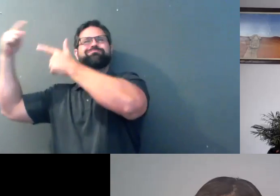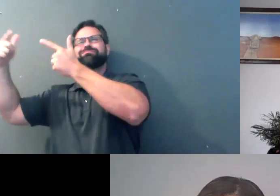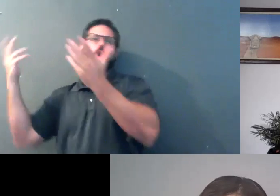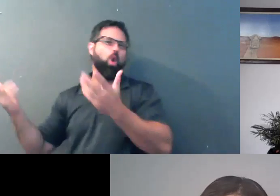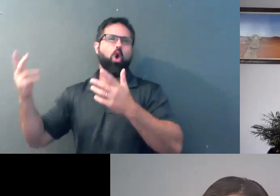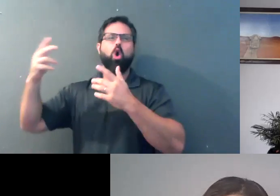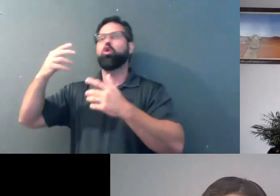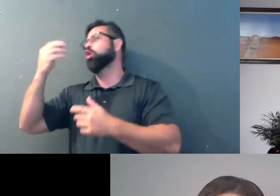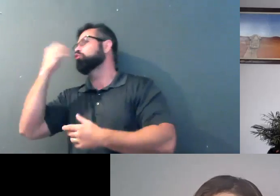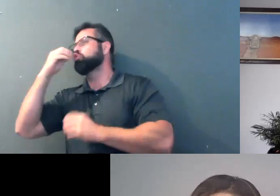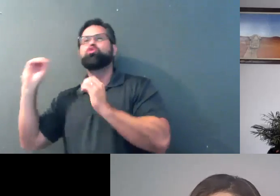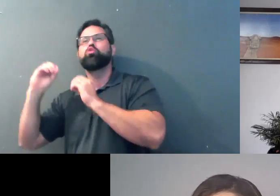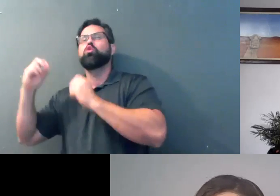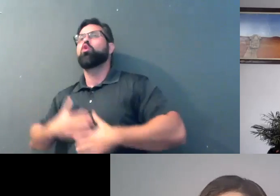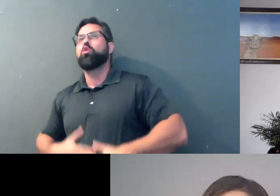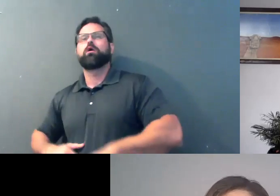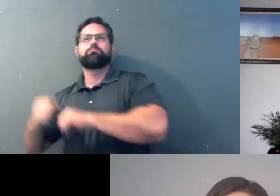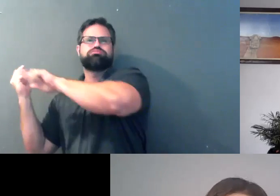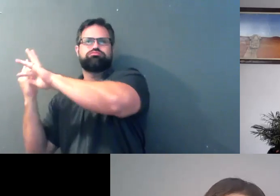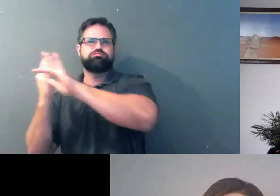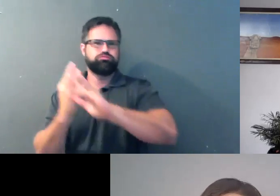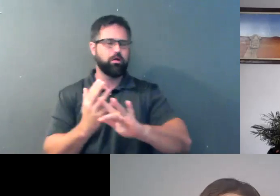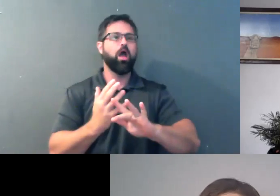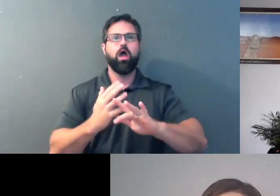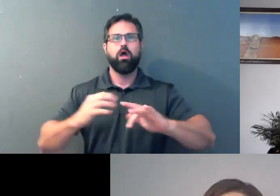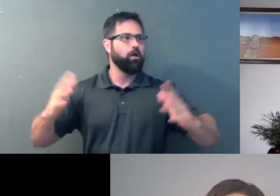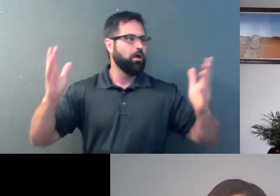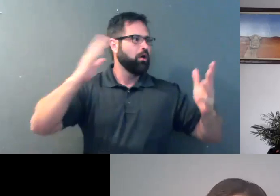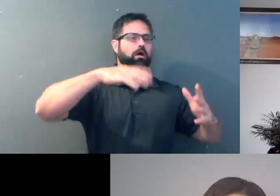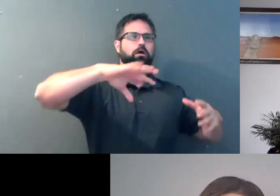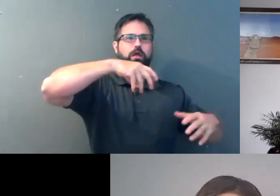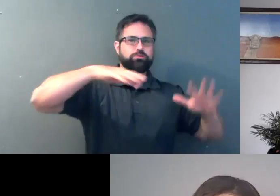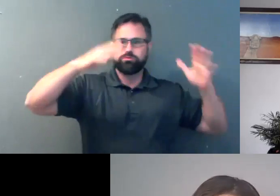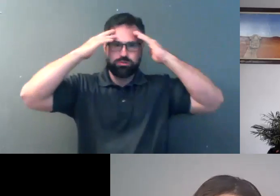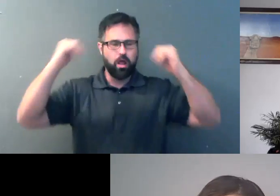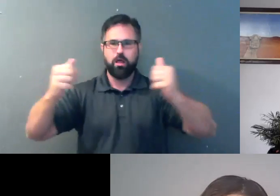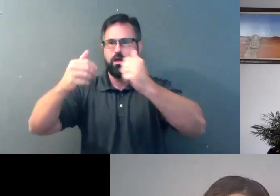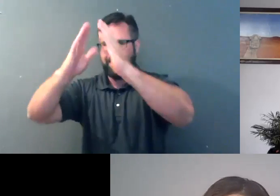they start thinking about okay how the stability inclusive that is so maybe it's a bit late